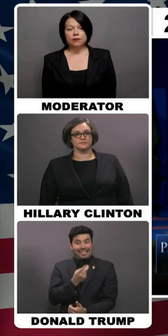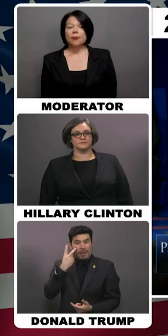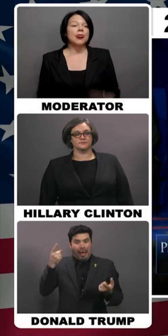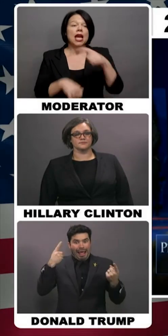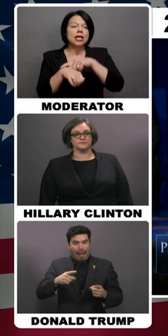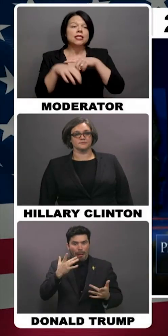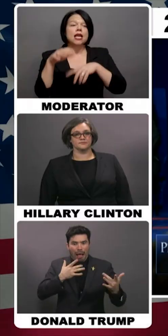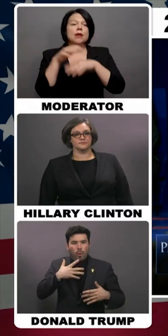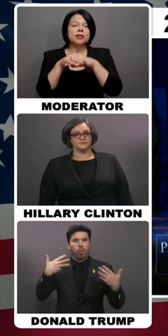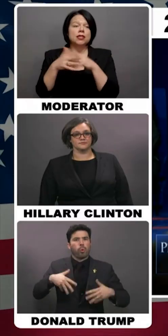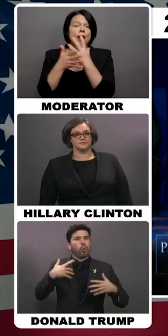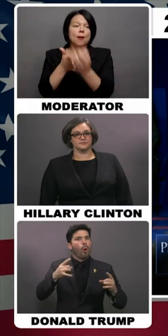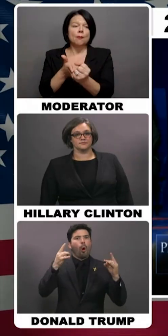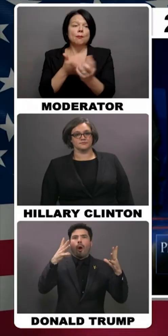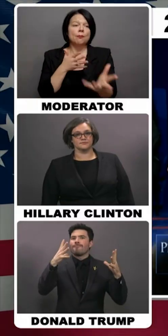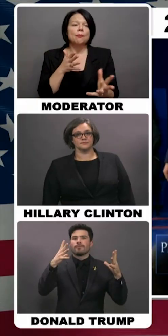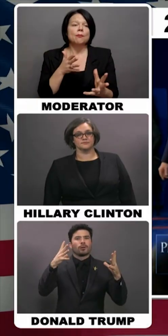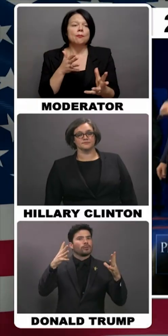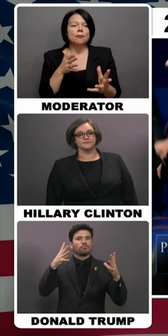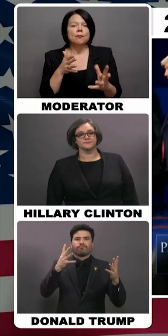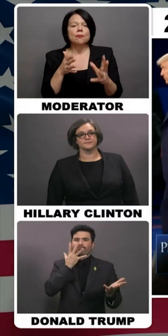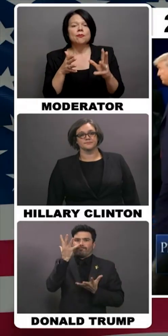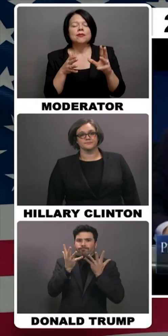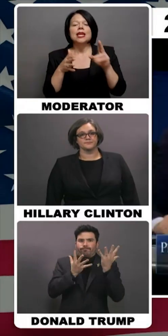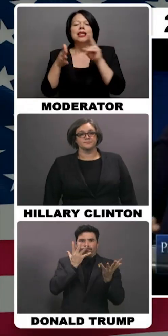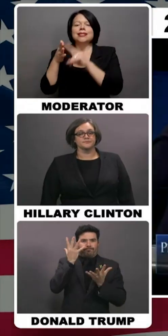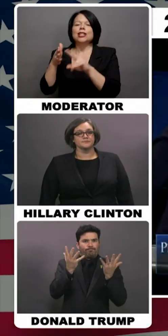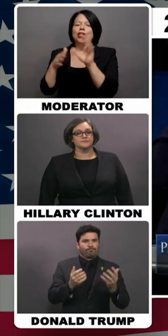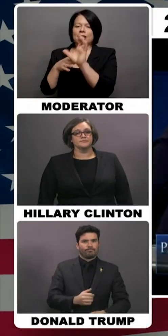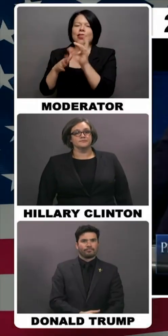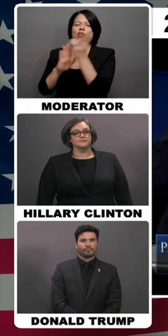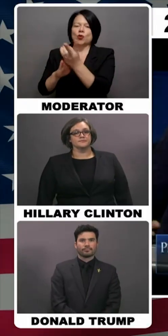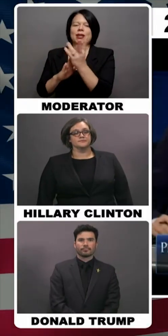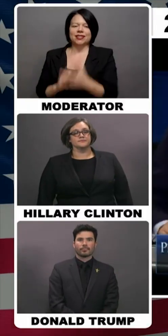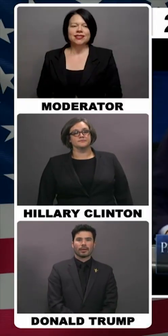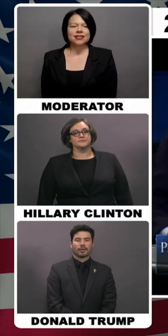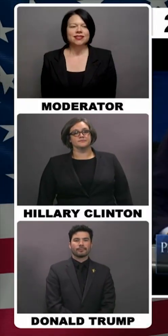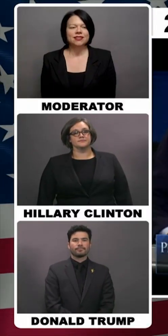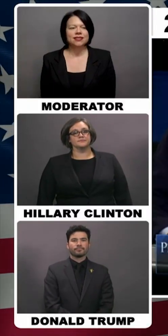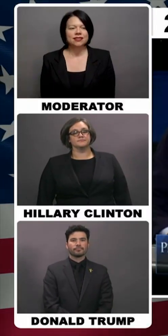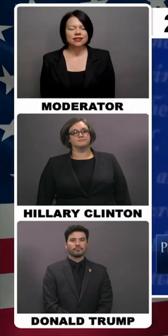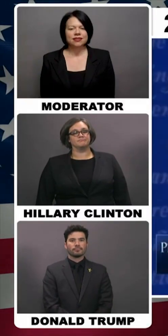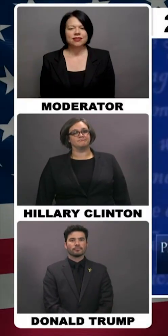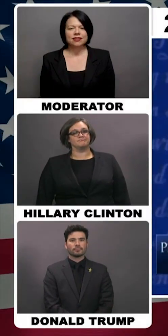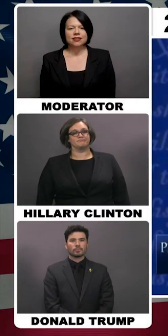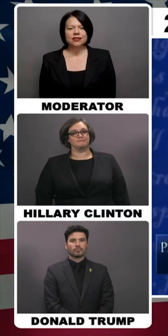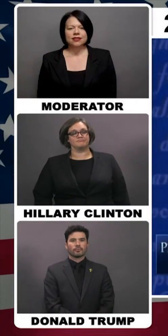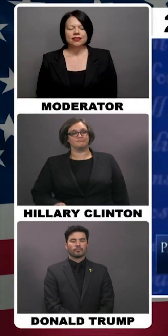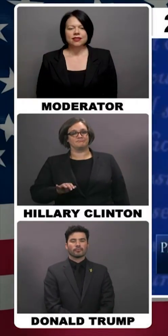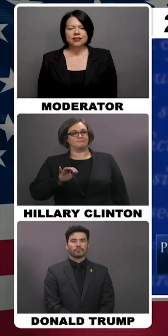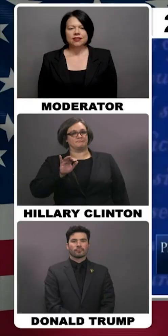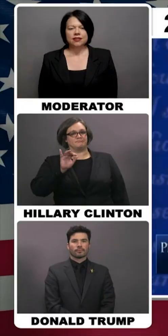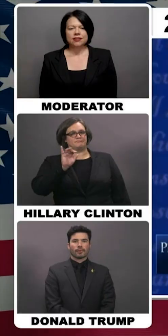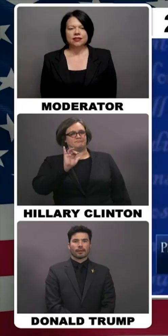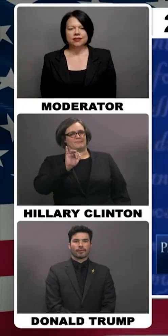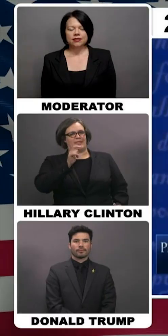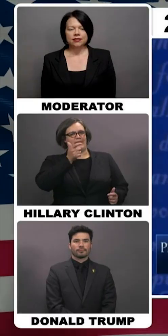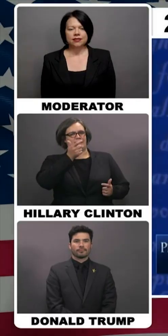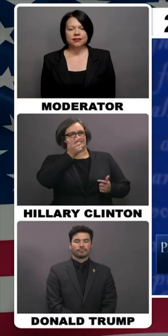It's an absolute disgrace that's happening. Sorry, secretary Clinton. Two minutes. Well that was very interesting. Um, first of all,